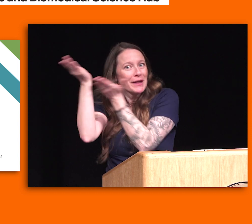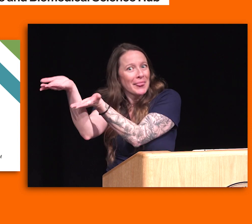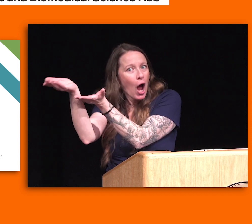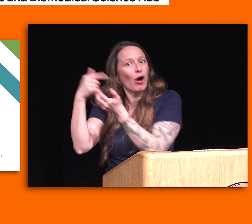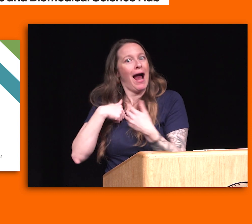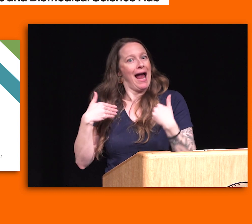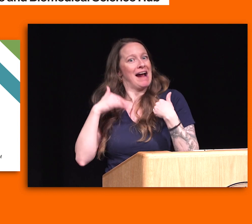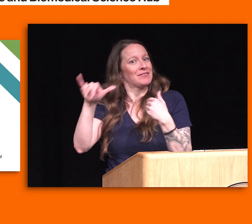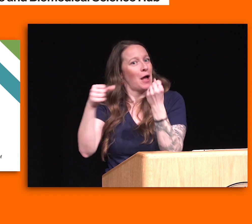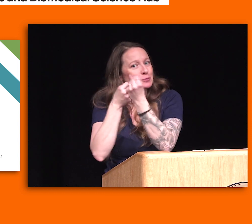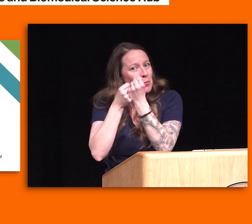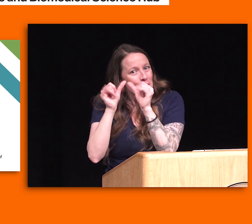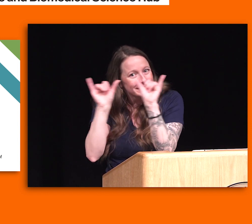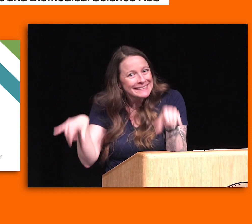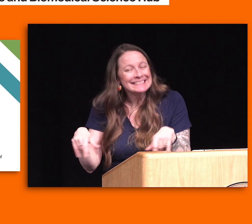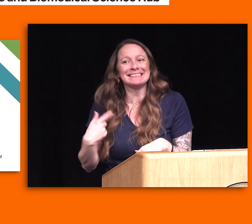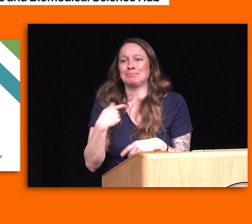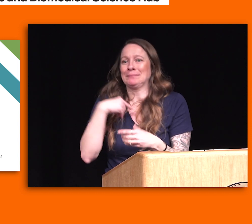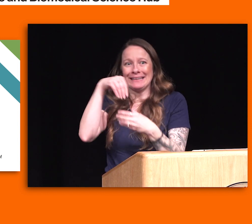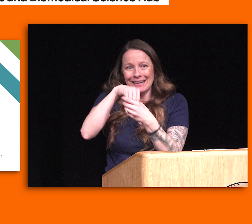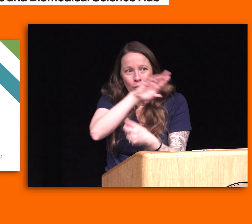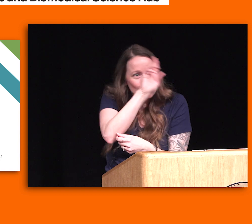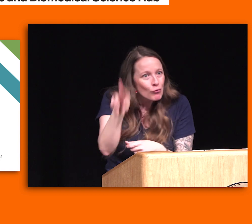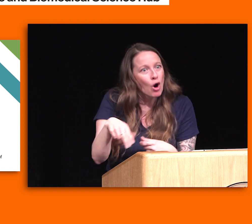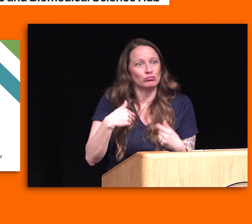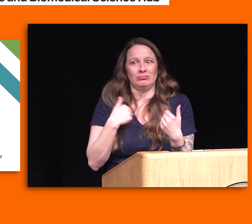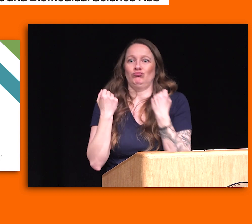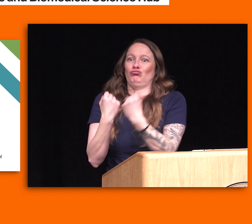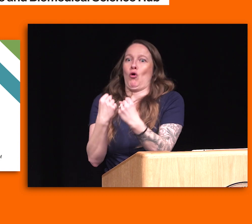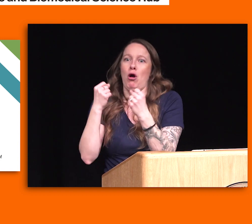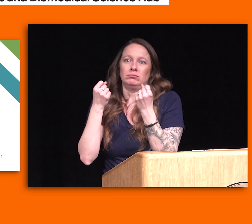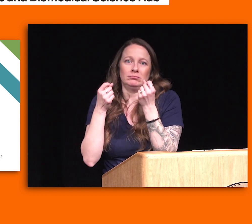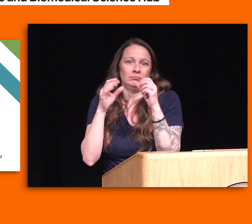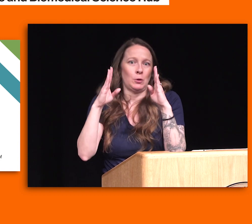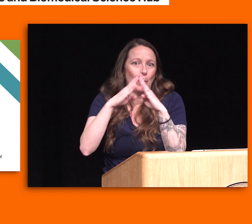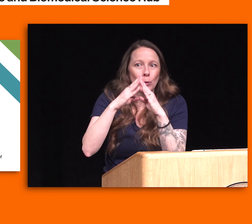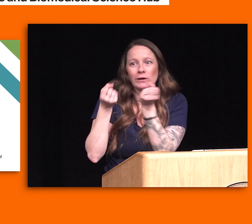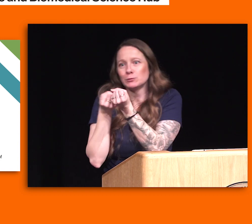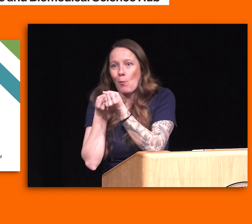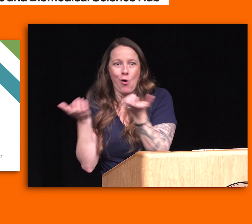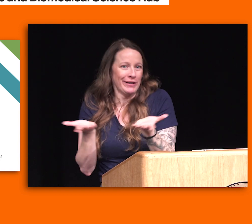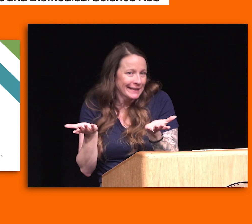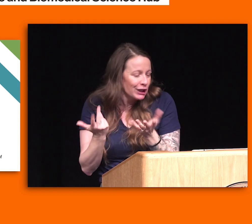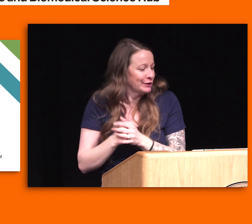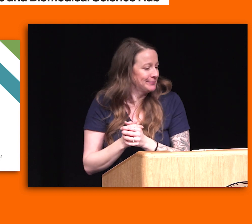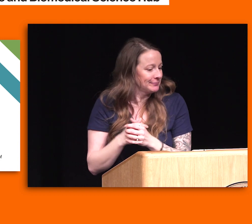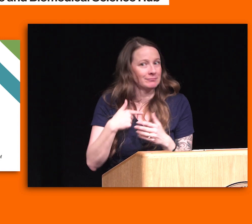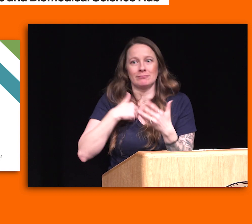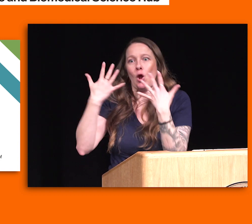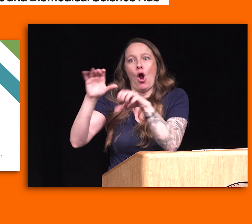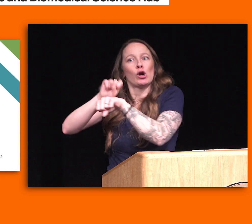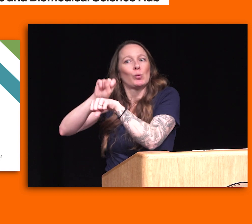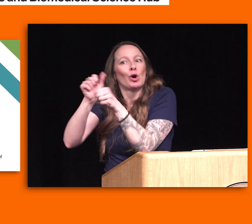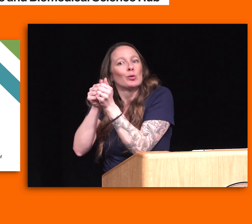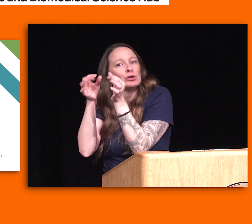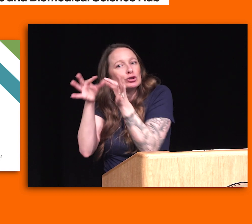doing research there at a PhD level. I knew I had a support system. I had been living in Rochester. I knew I had a strong community here.